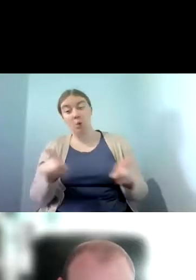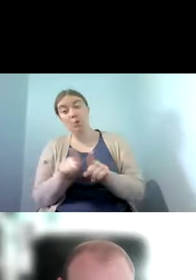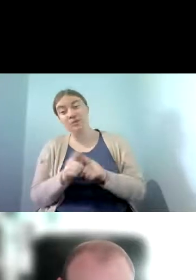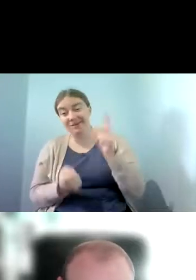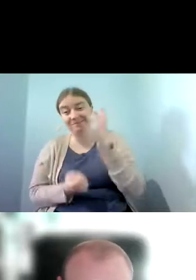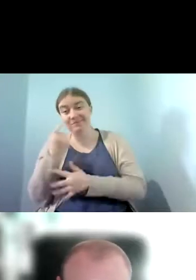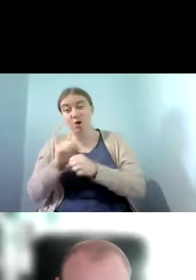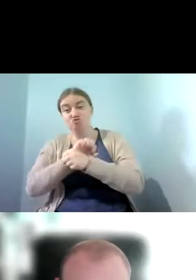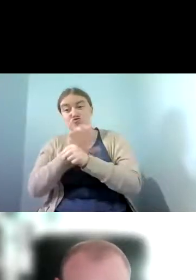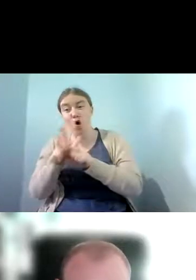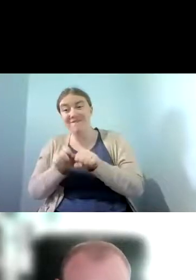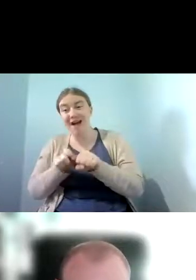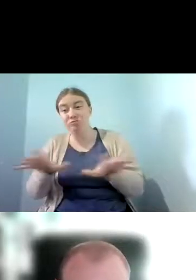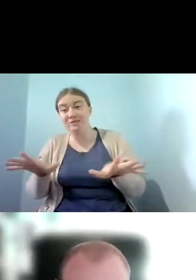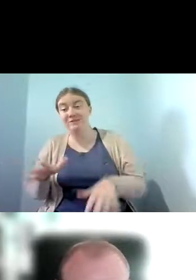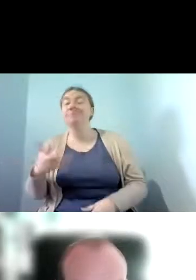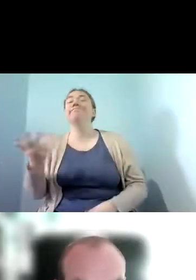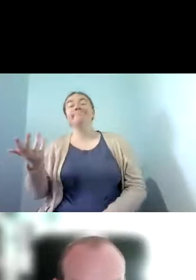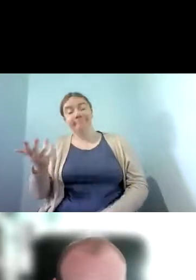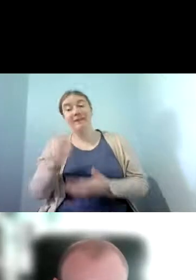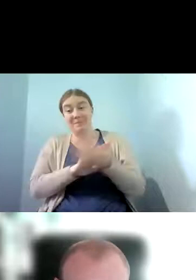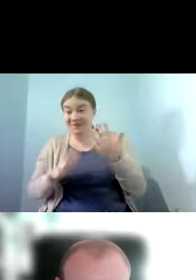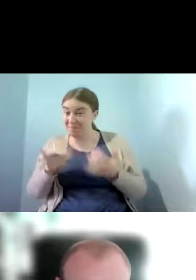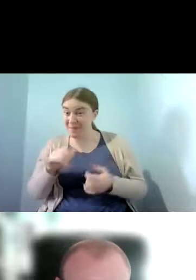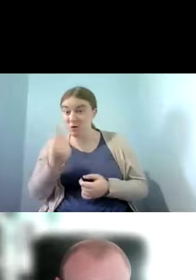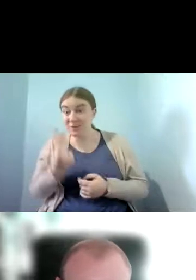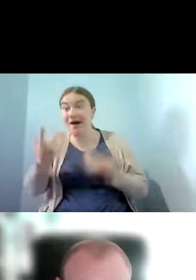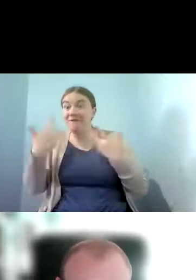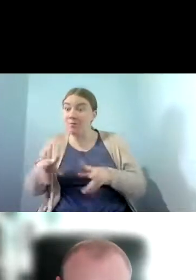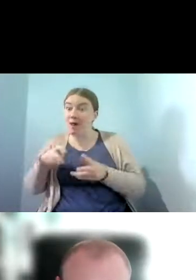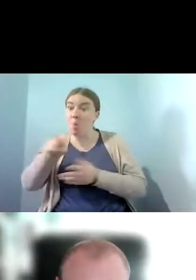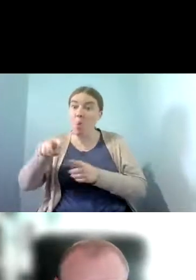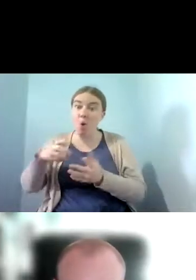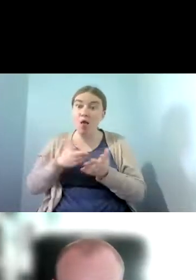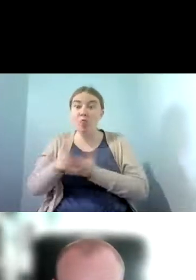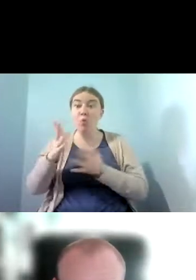if you've walked past the site on the riverside path in in worcester you'd have seen that we